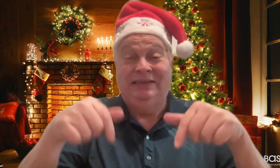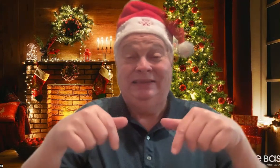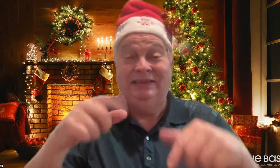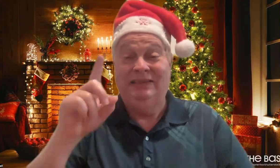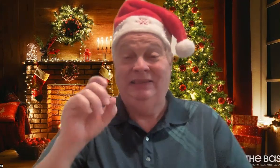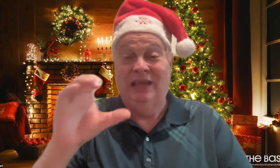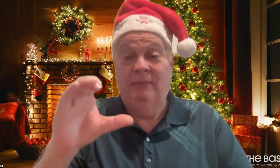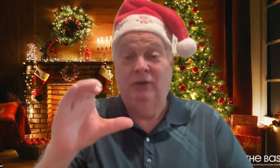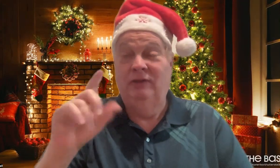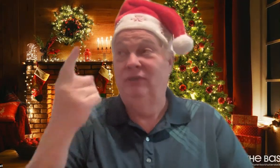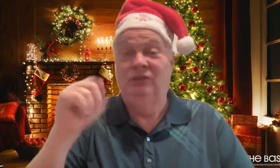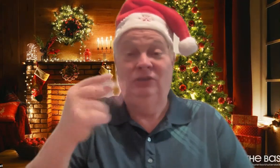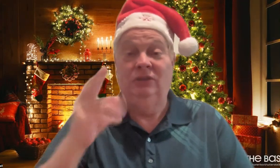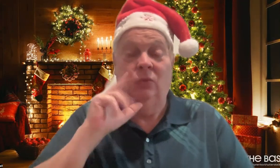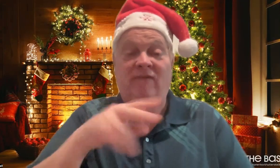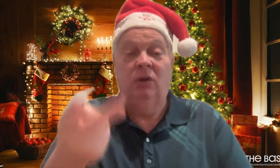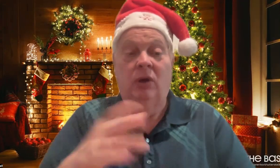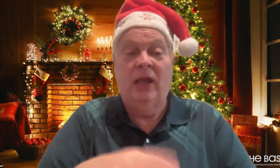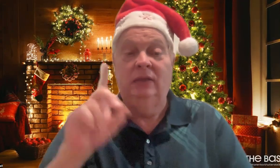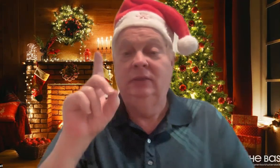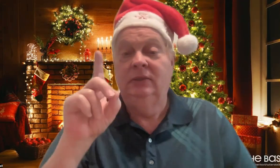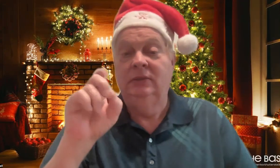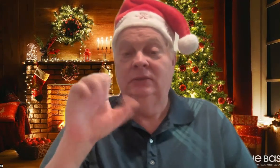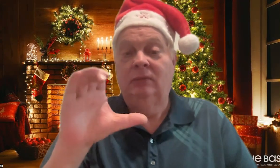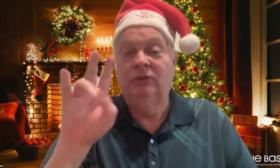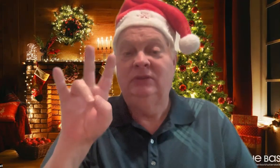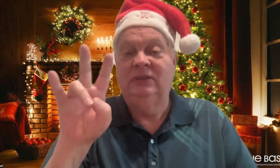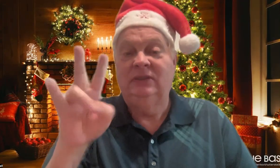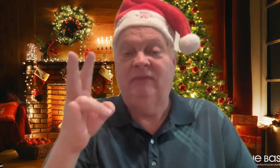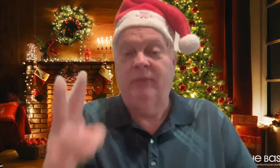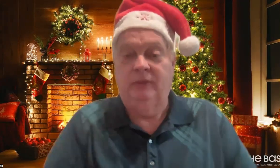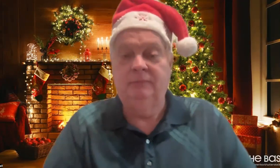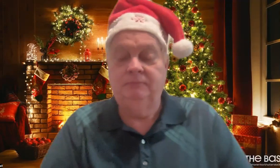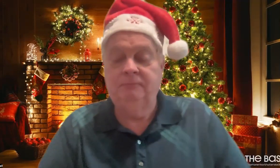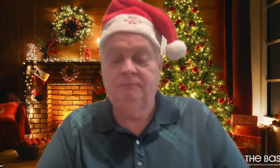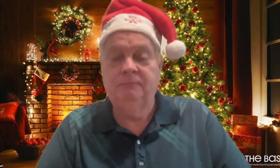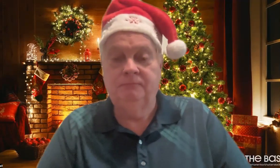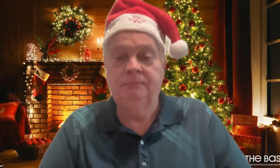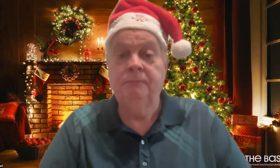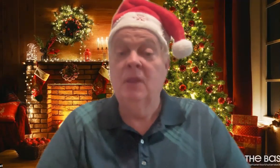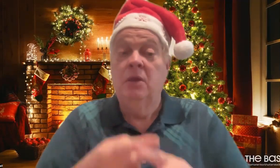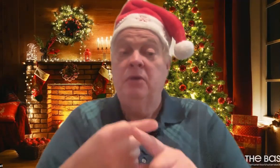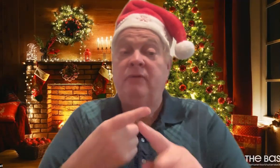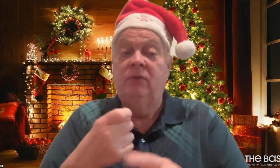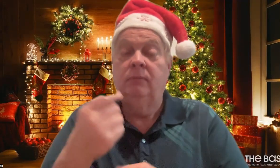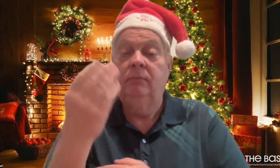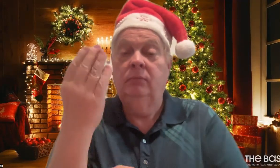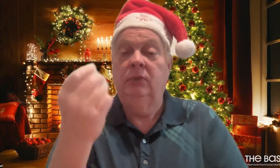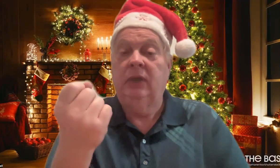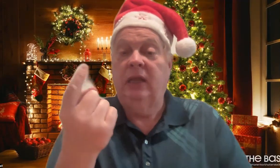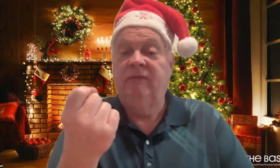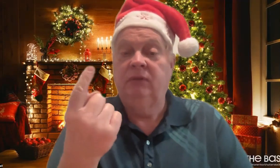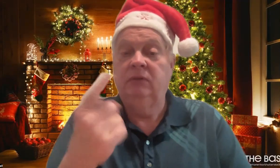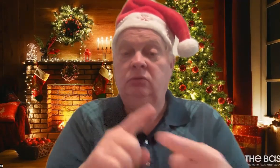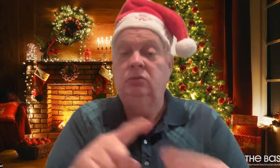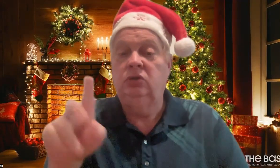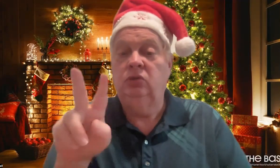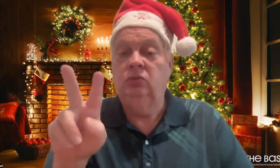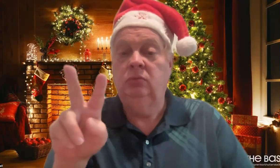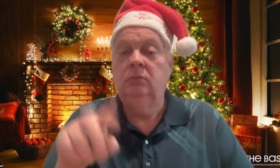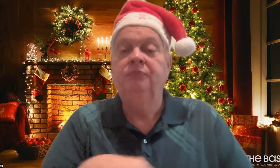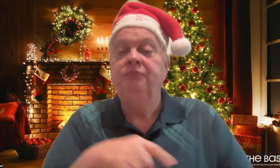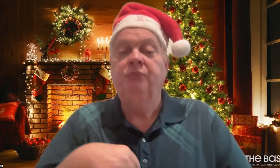For December, we will meet on December 7th from 11am-2pm.